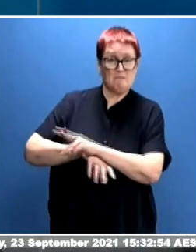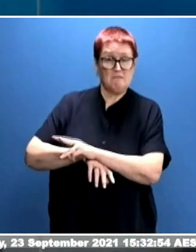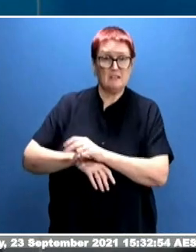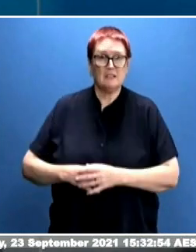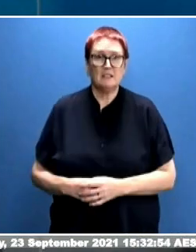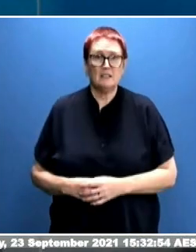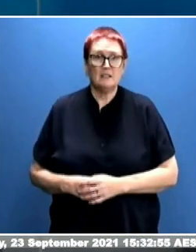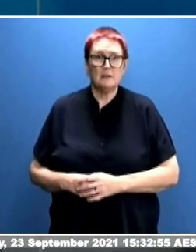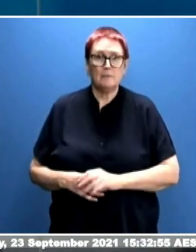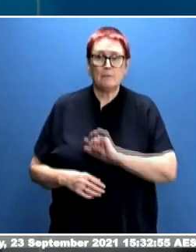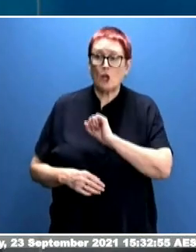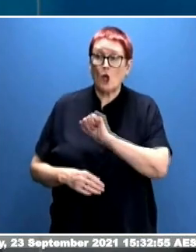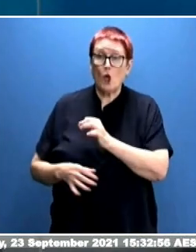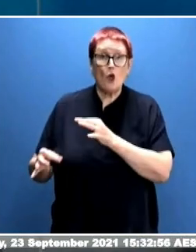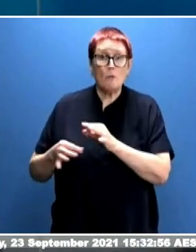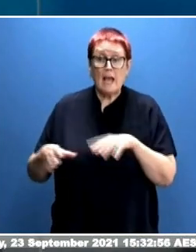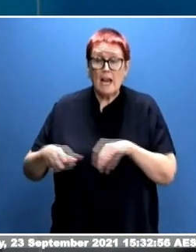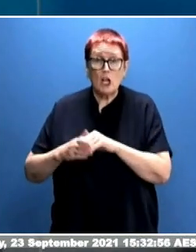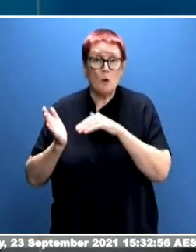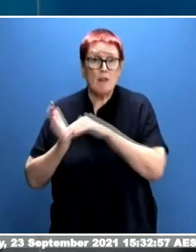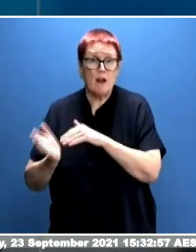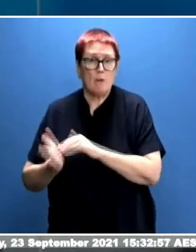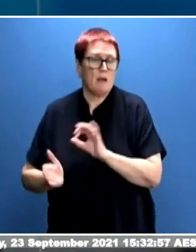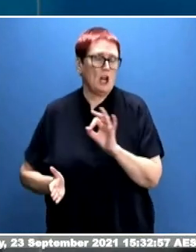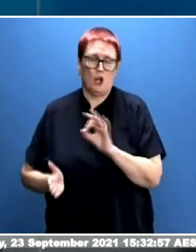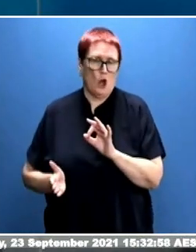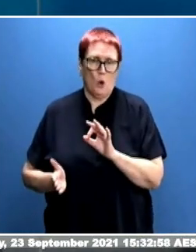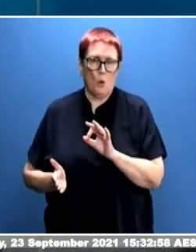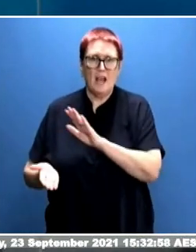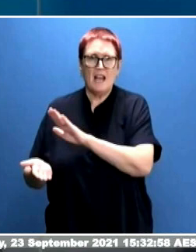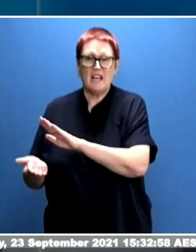an individual therapeutic plan, it's a transition to independent living plan.